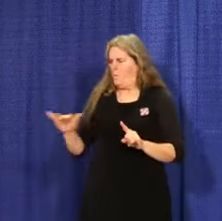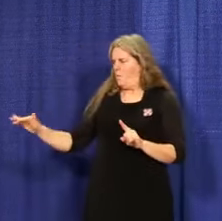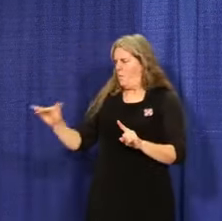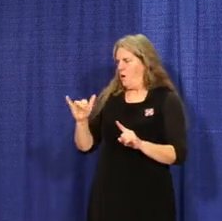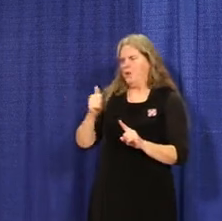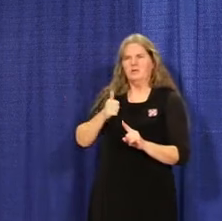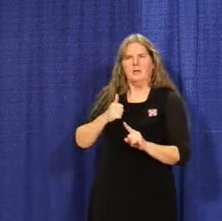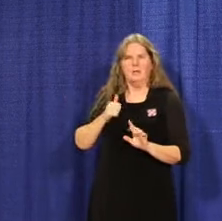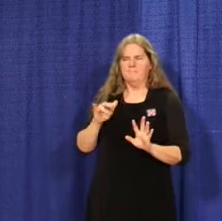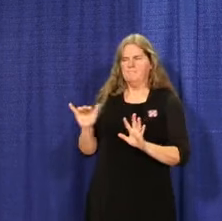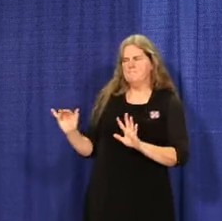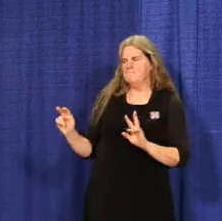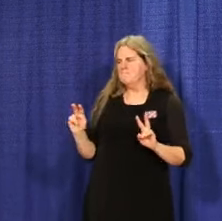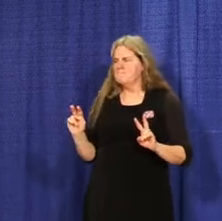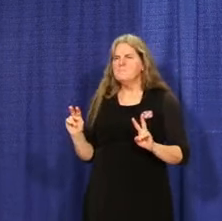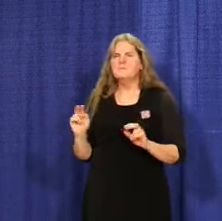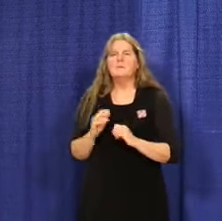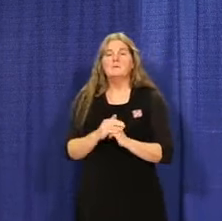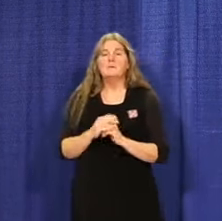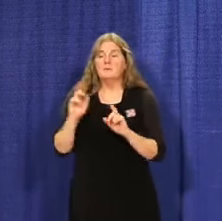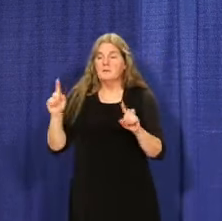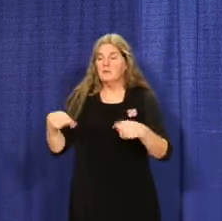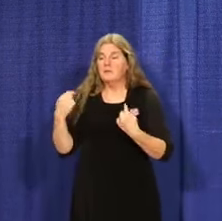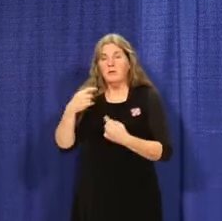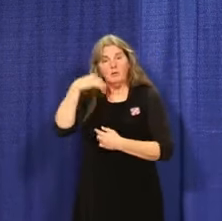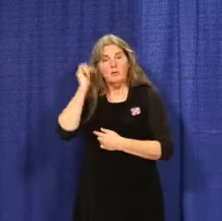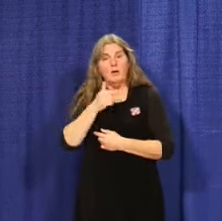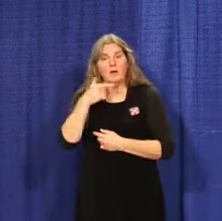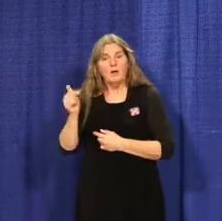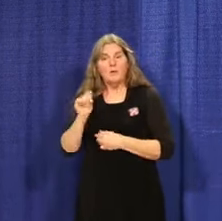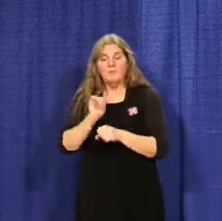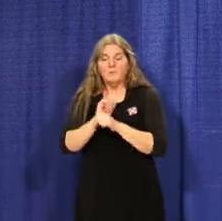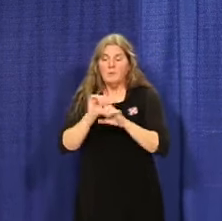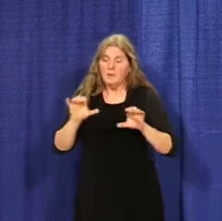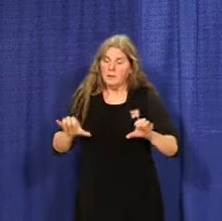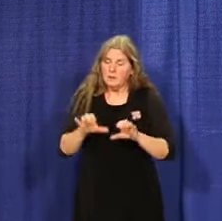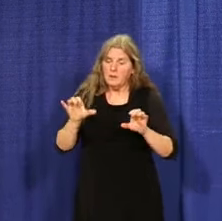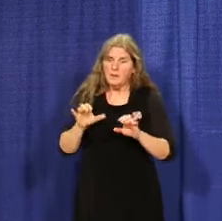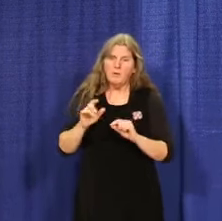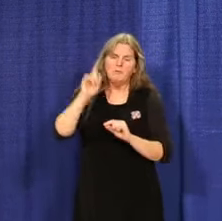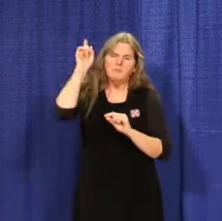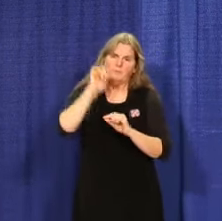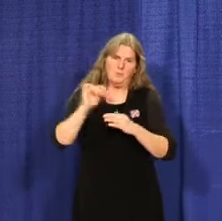All of the work that the government has done was designed to minimize risk and help Yukoners manage through